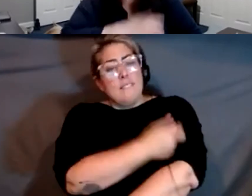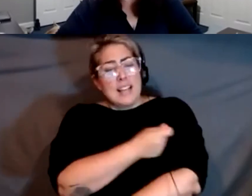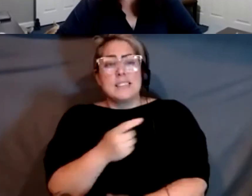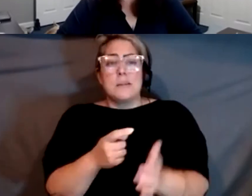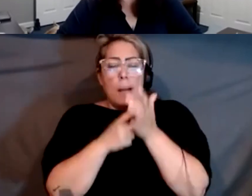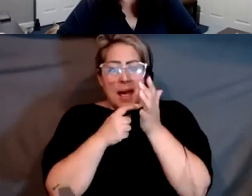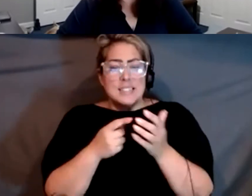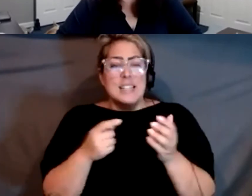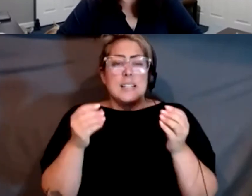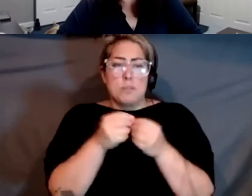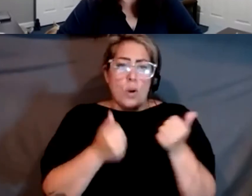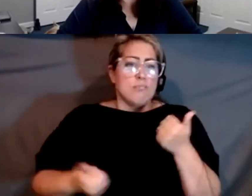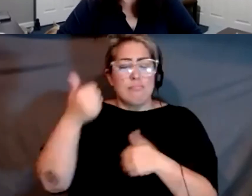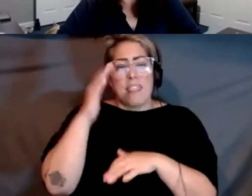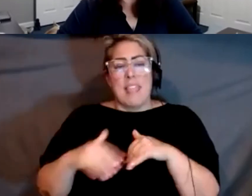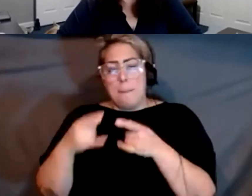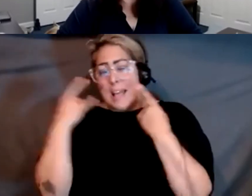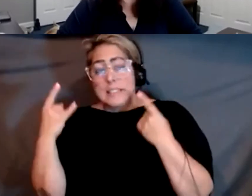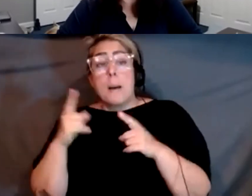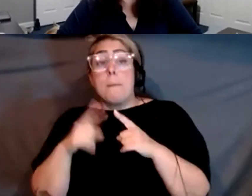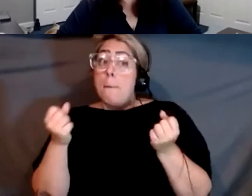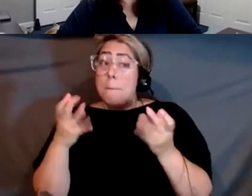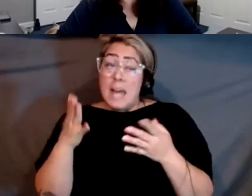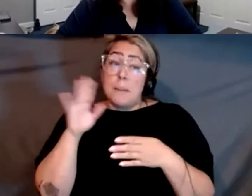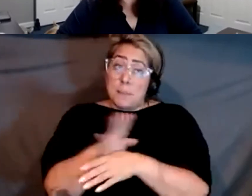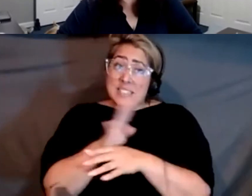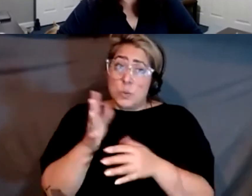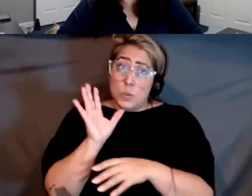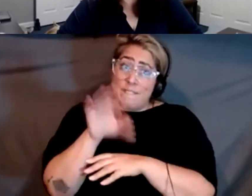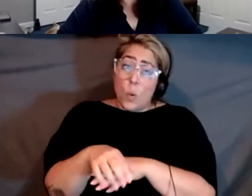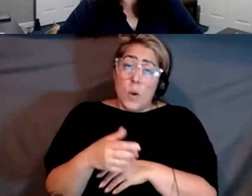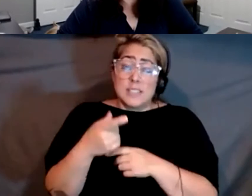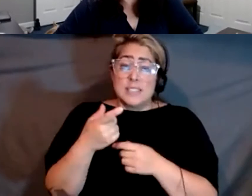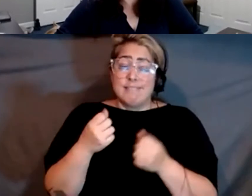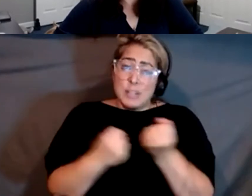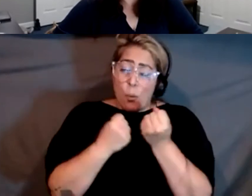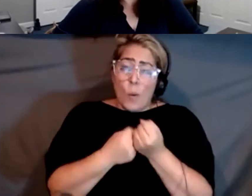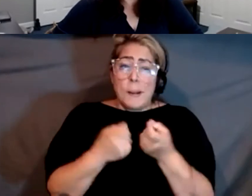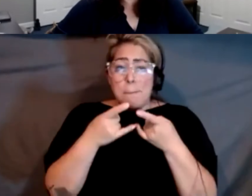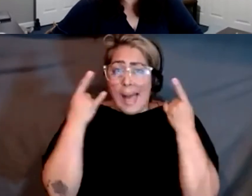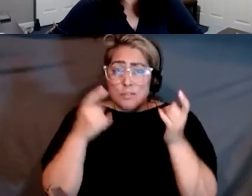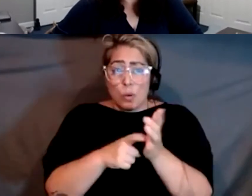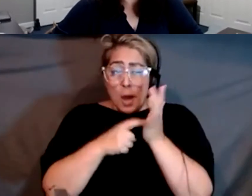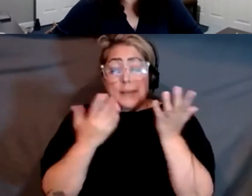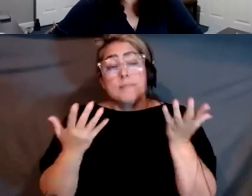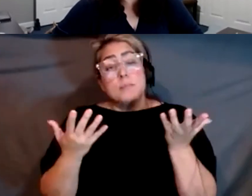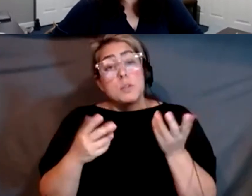mask mandate but some venues are still choosing to enforce masking. What we are seeing in venues continue to enforce masking is